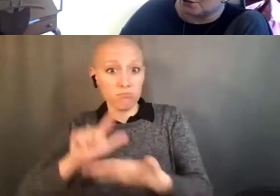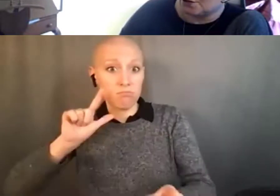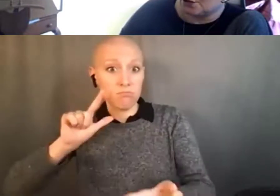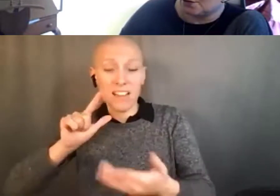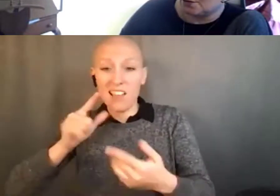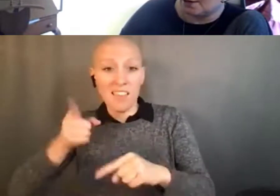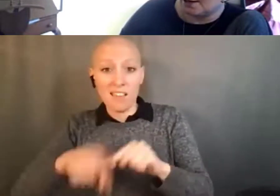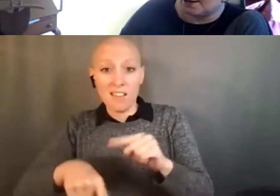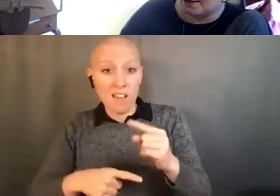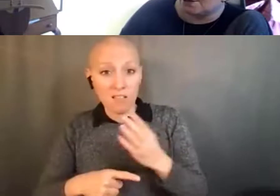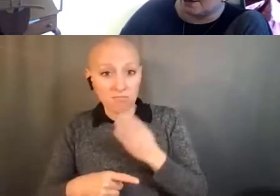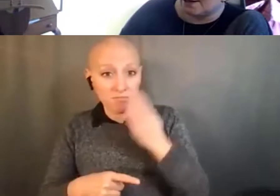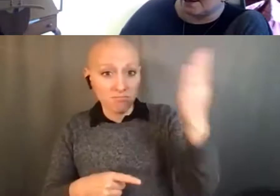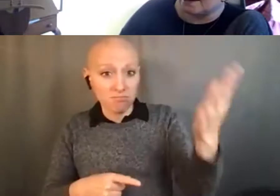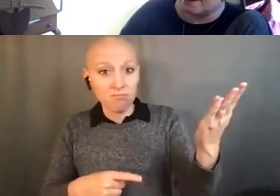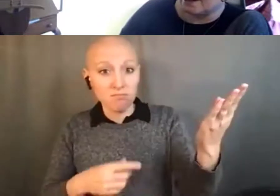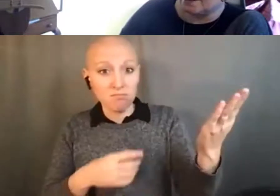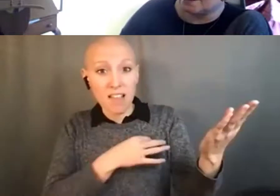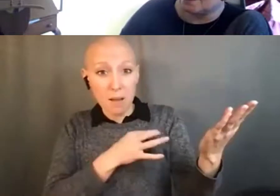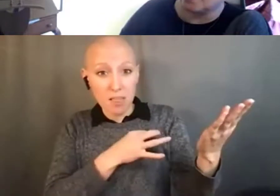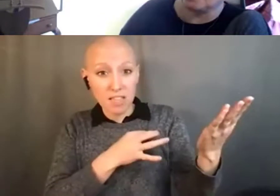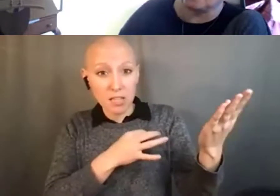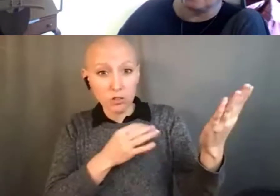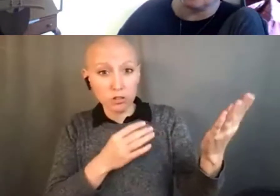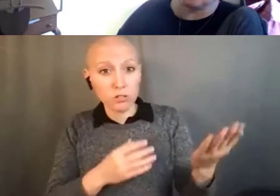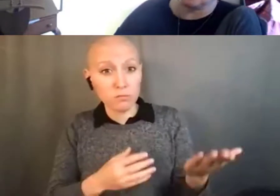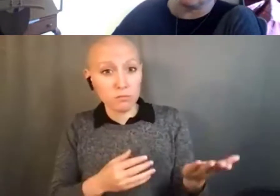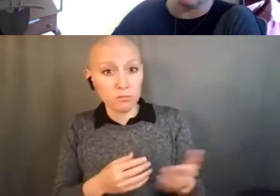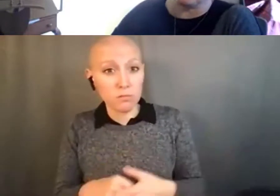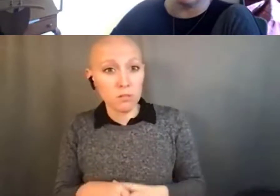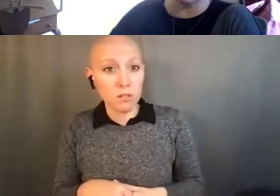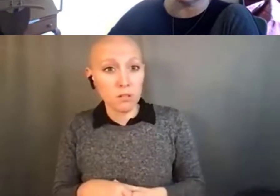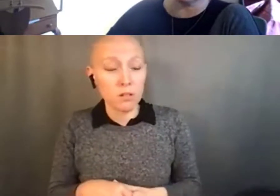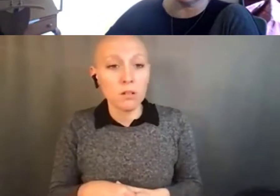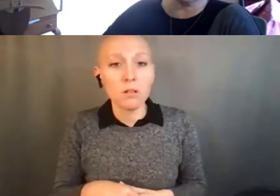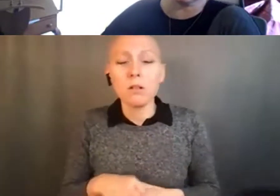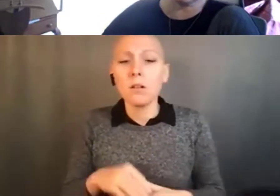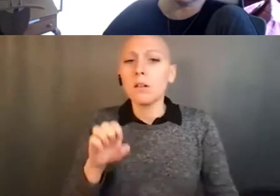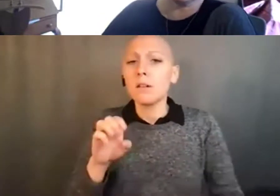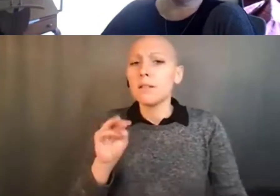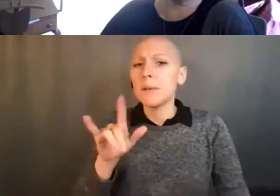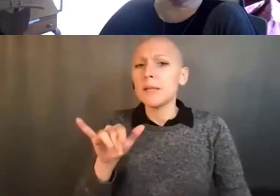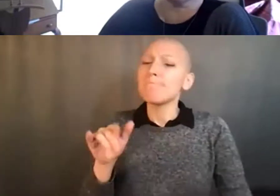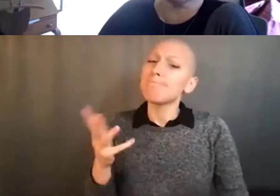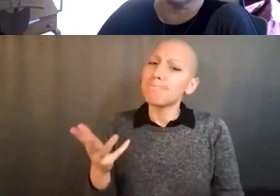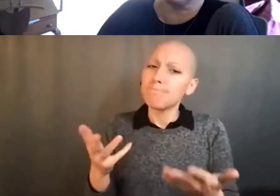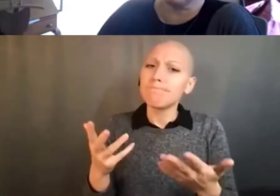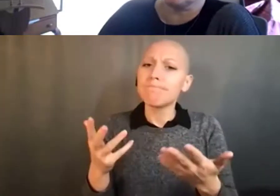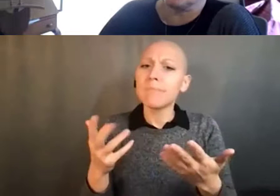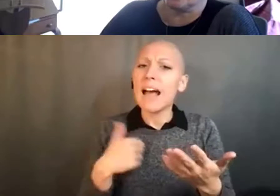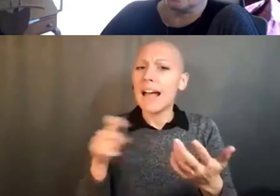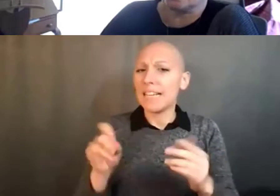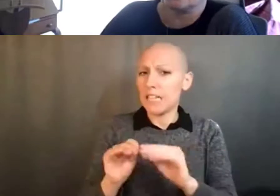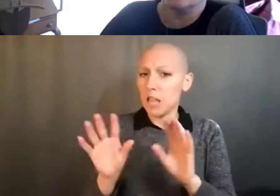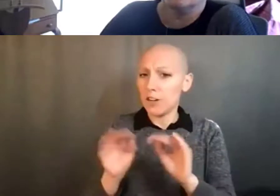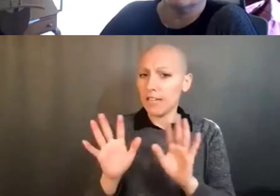Emily Linde: So I guess I need some clarification about, does not participate. So there's a couple of different things,